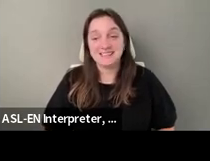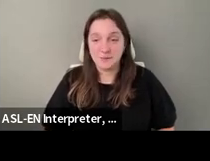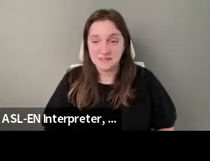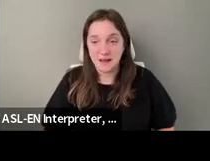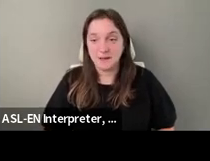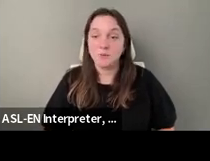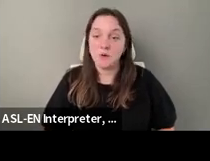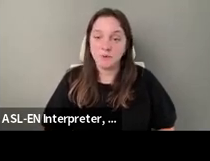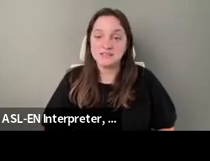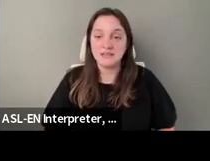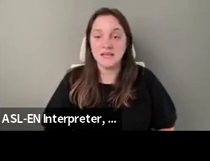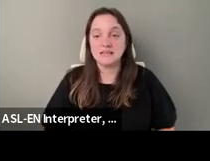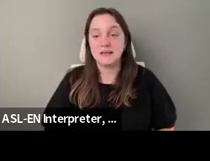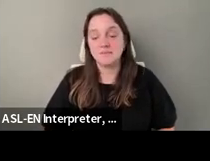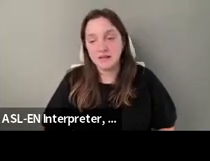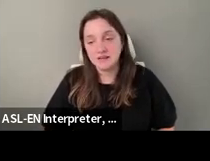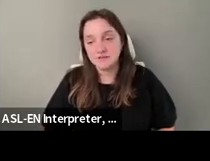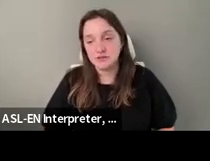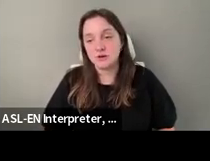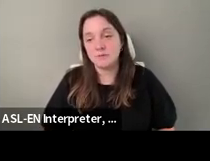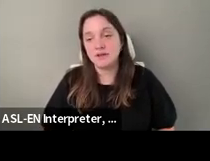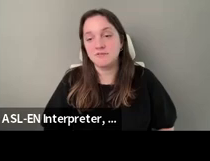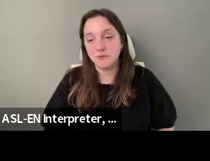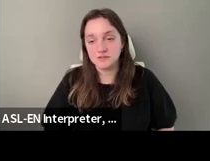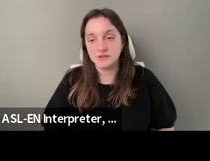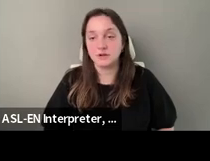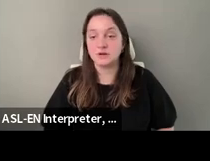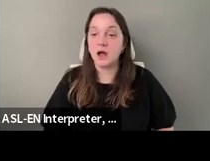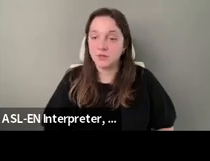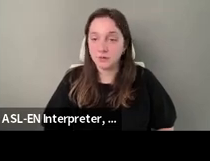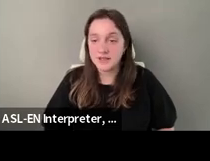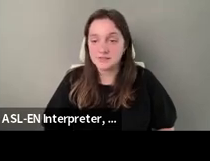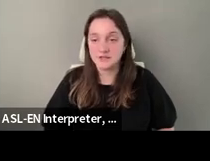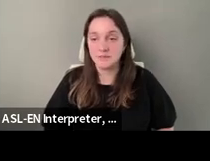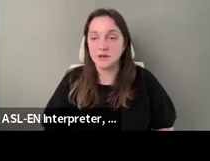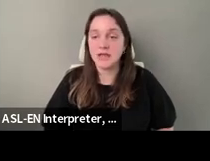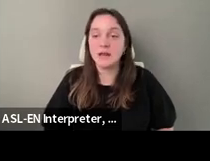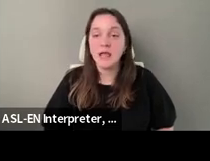many deaf children are being forced to learn other ways to communicate and are being deprived of their right to be